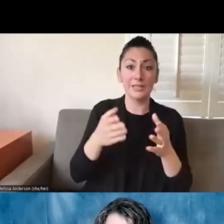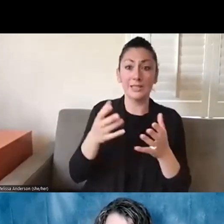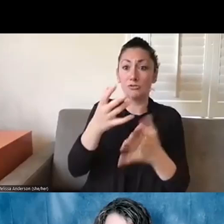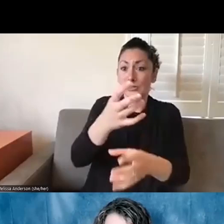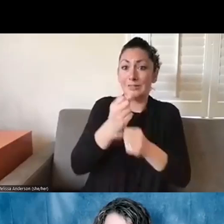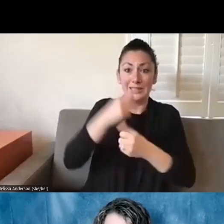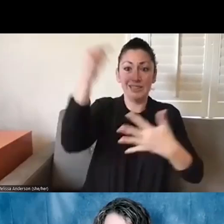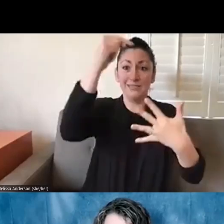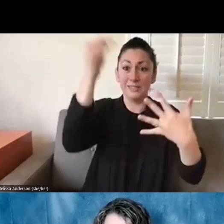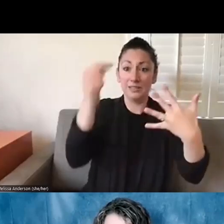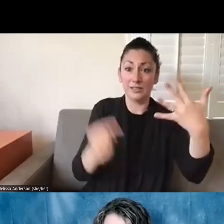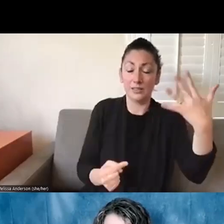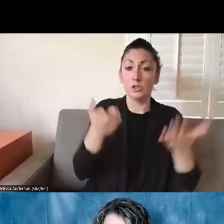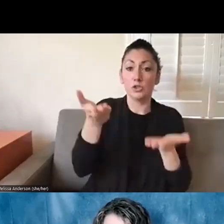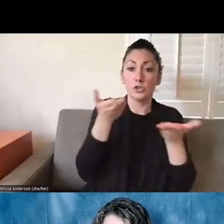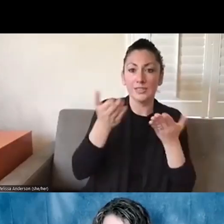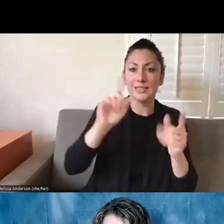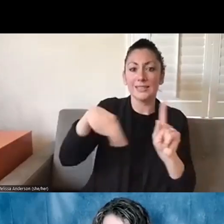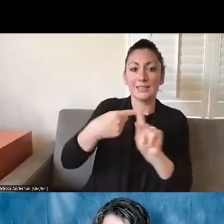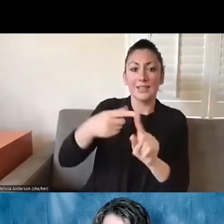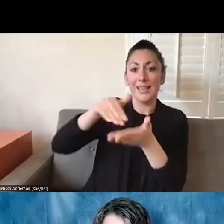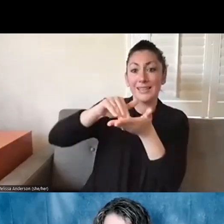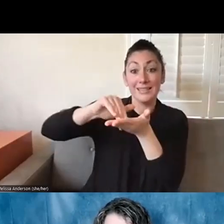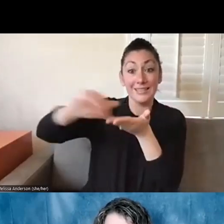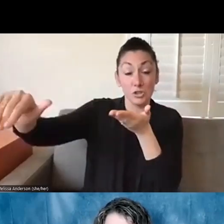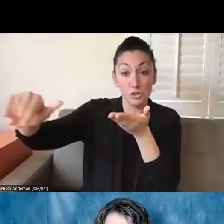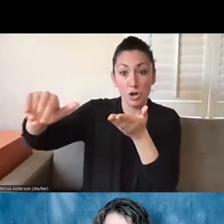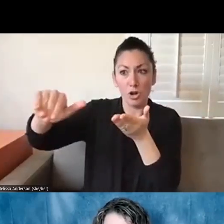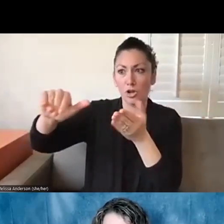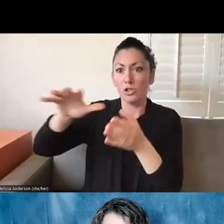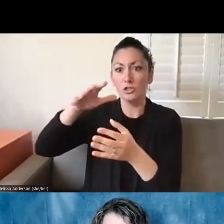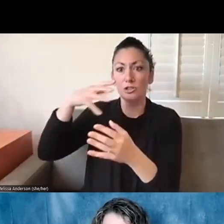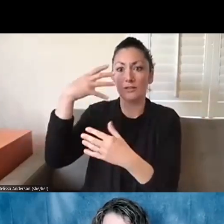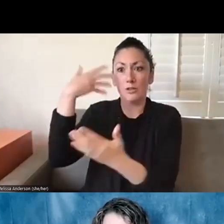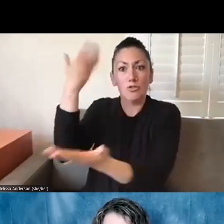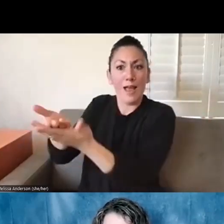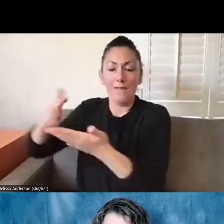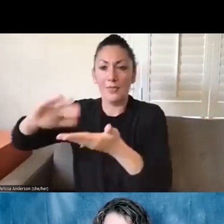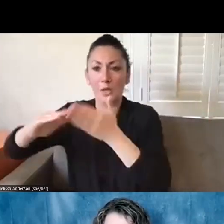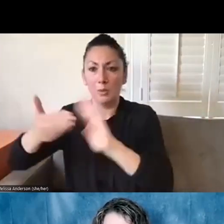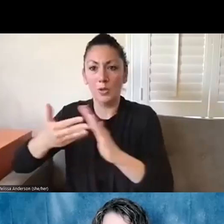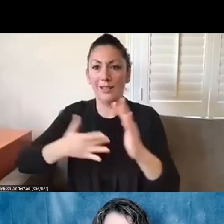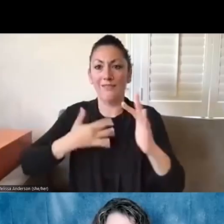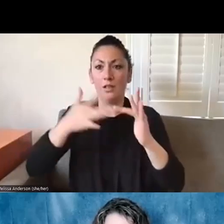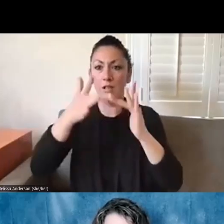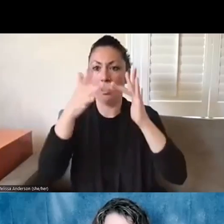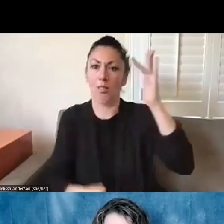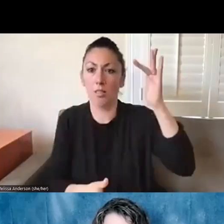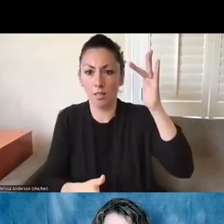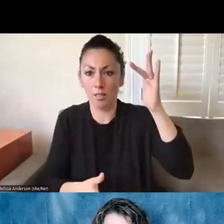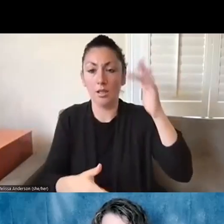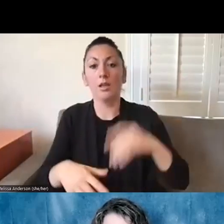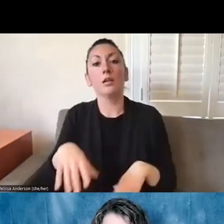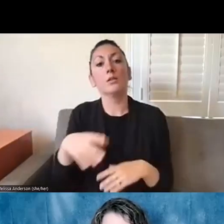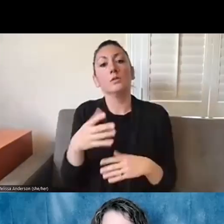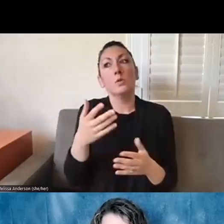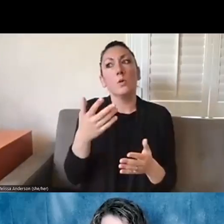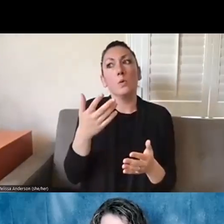if possible or while someone's inpatient for them to be able to receive services,